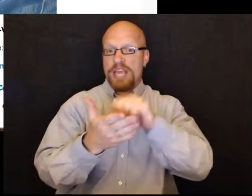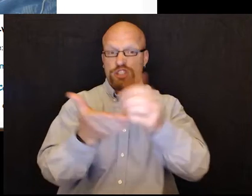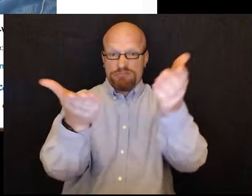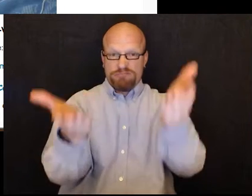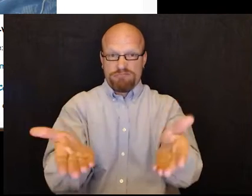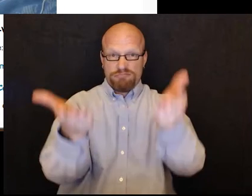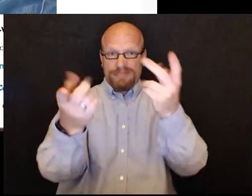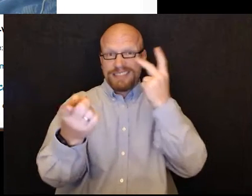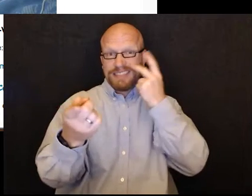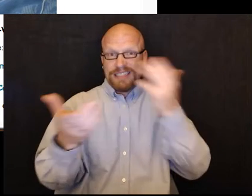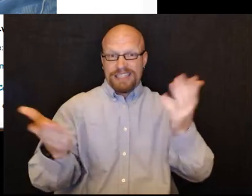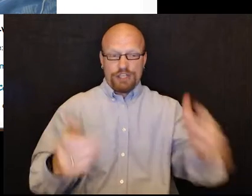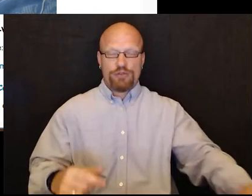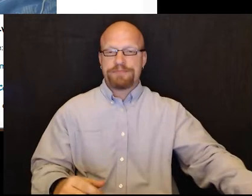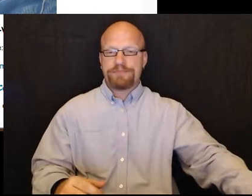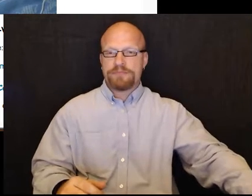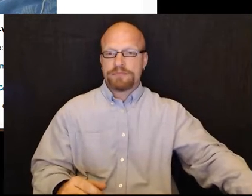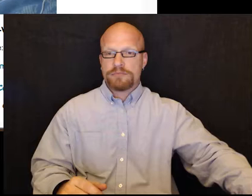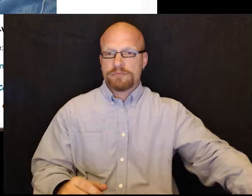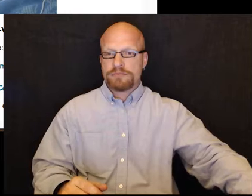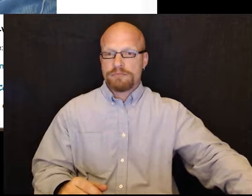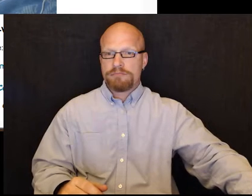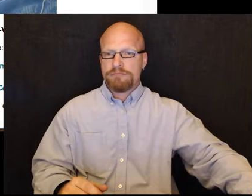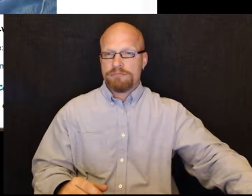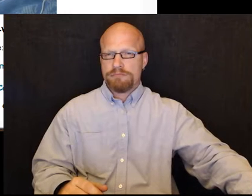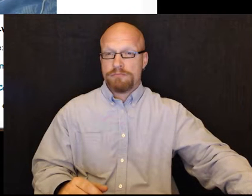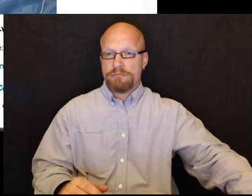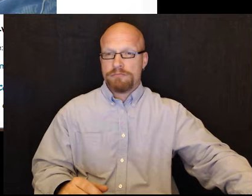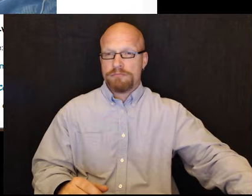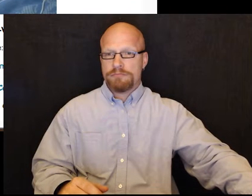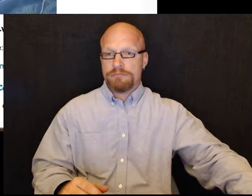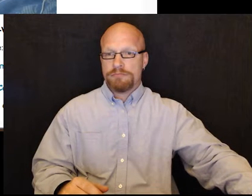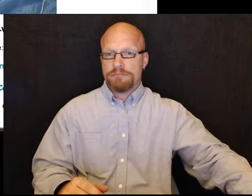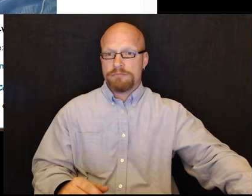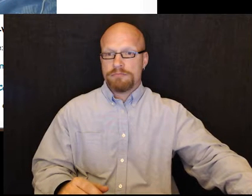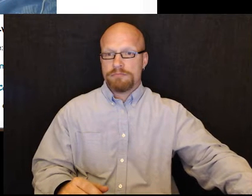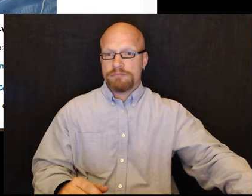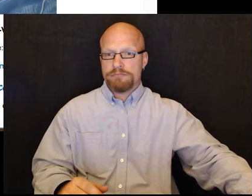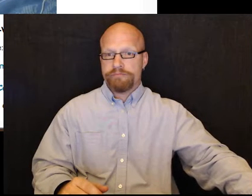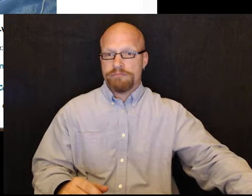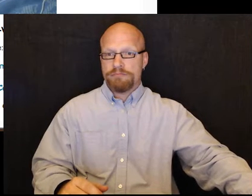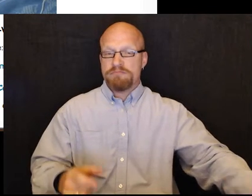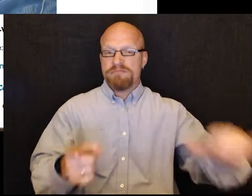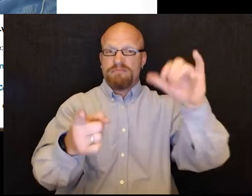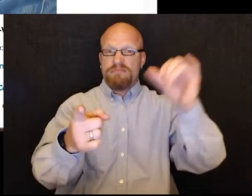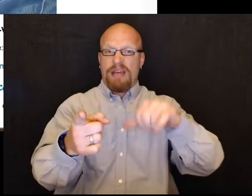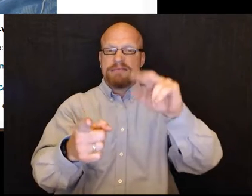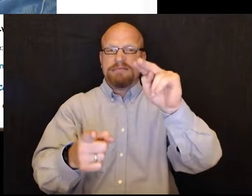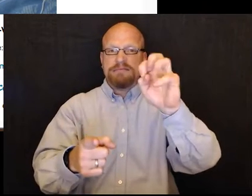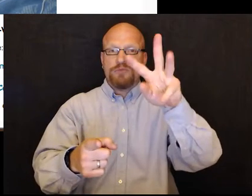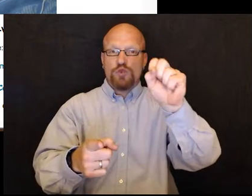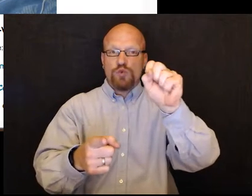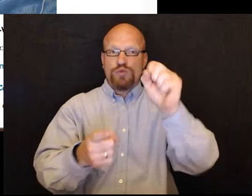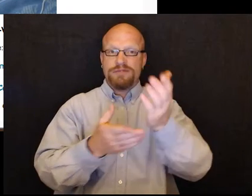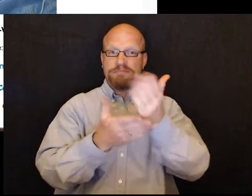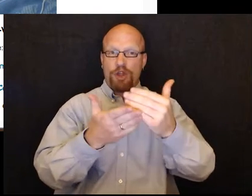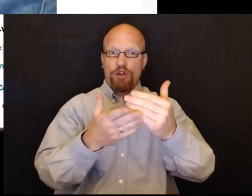this is our home page for the course you can see right here... in this section in